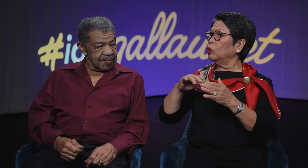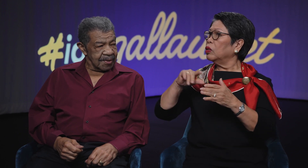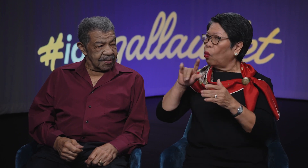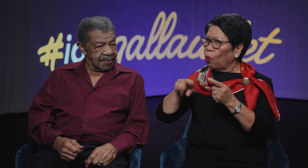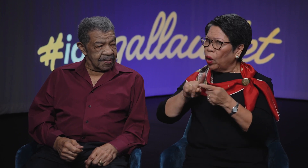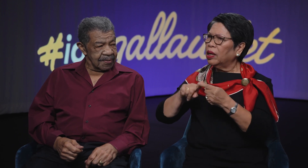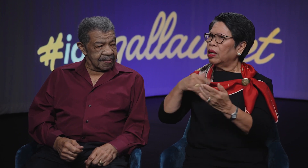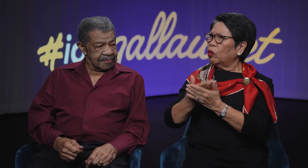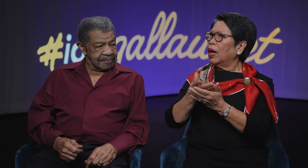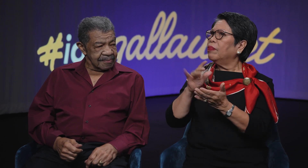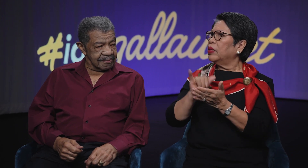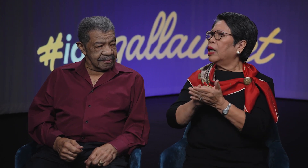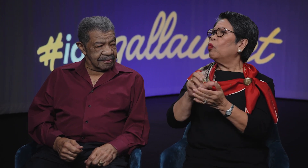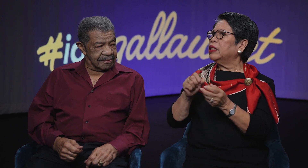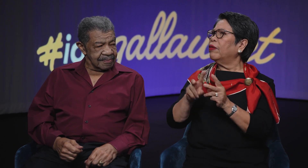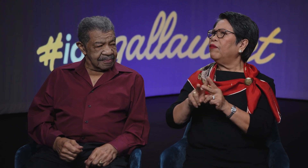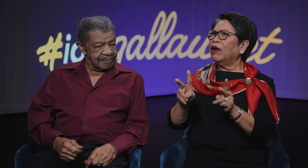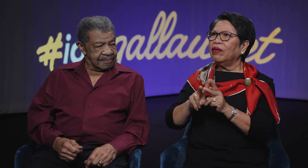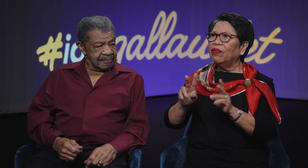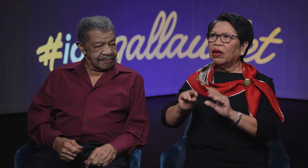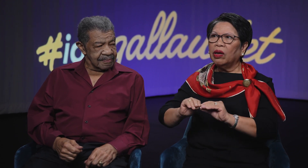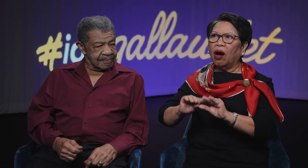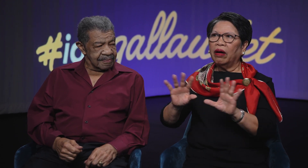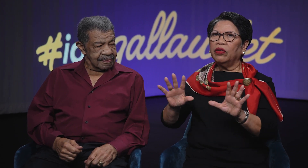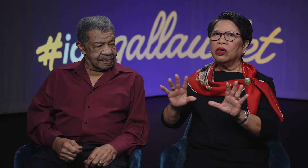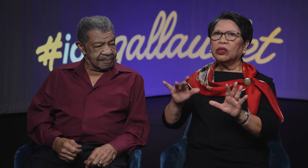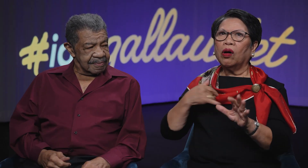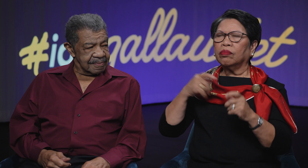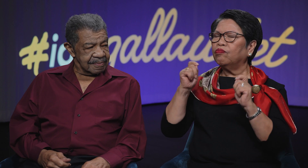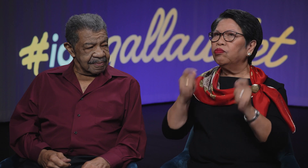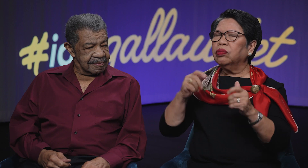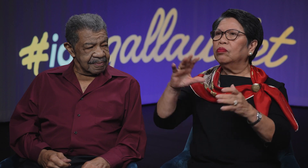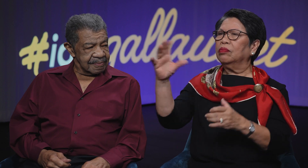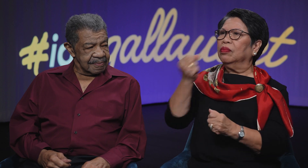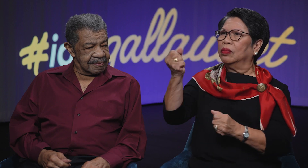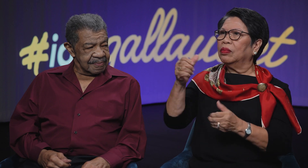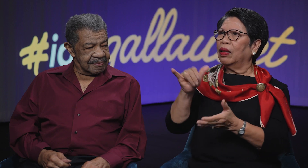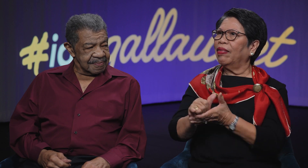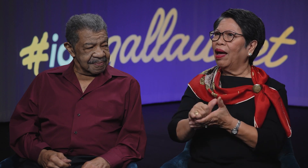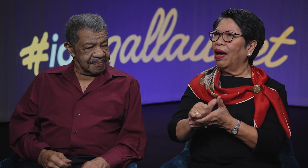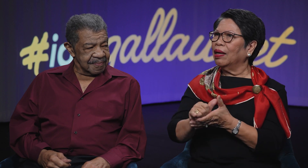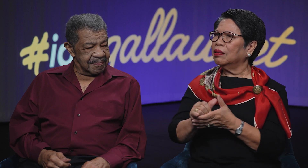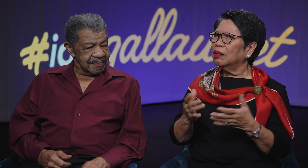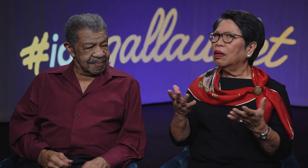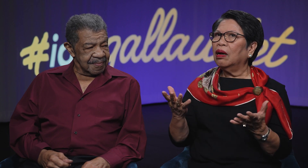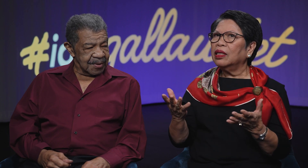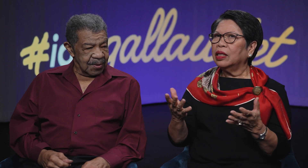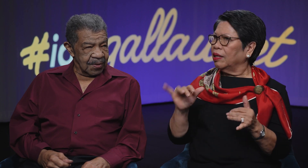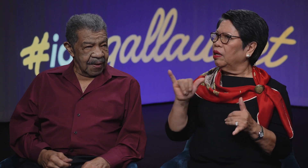So when I arrived, that was very very obvious and I immediately grabbed onto that.